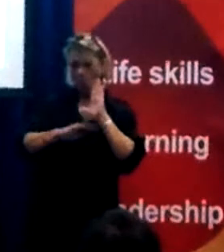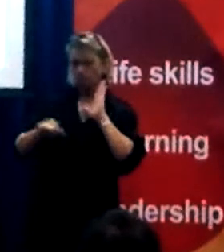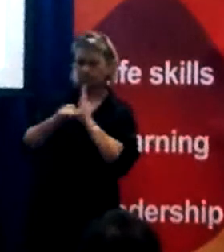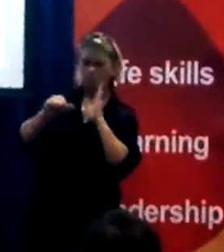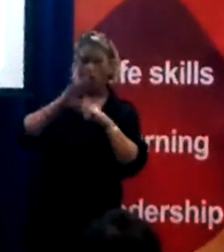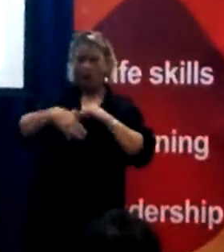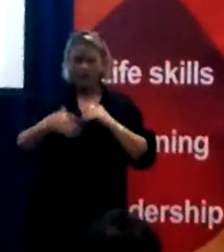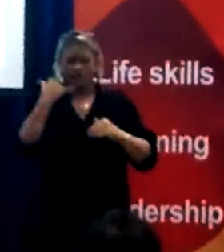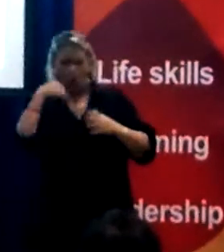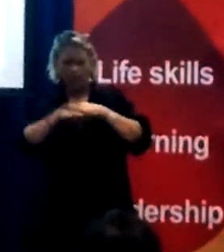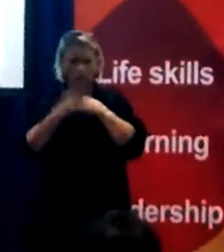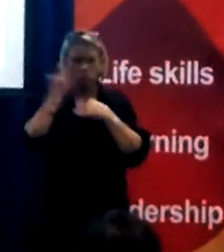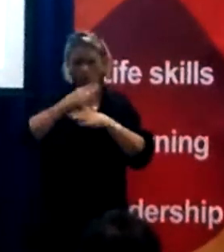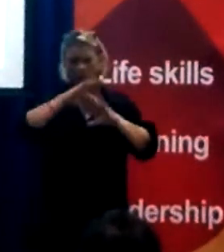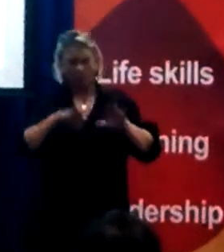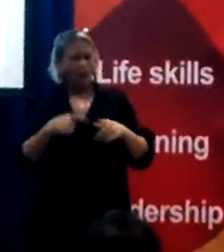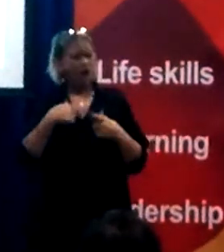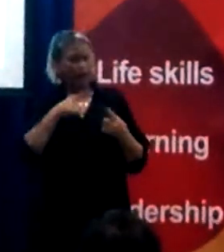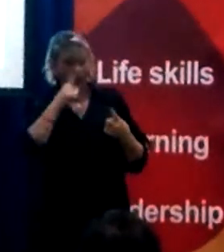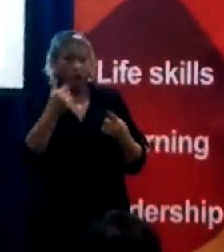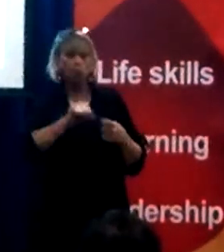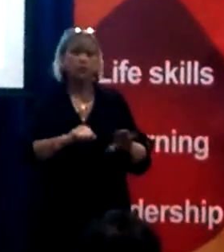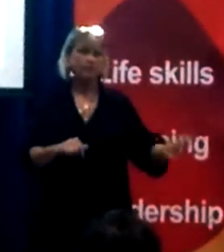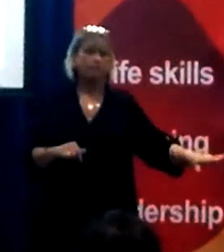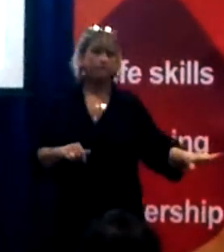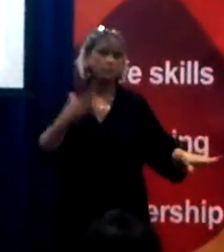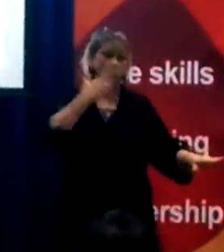in the school overall, as in, you weren’t allowed to bring them.